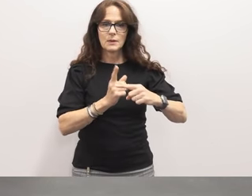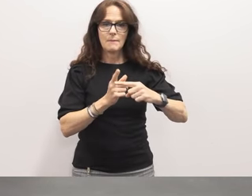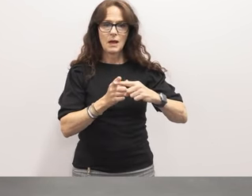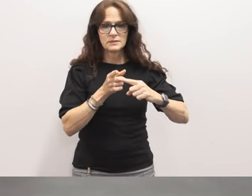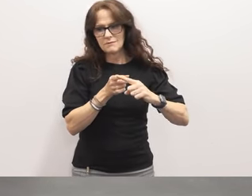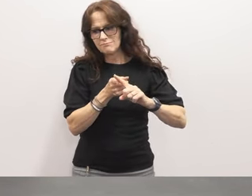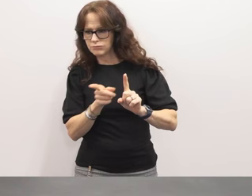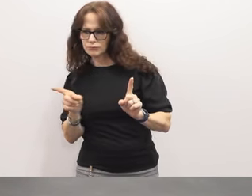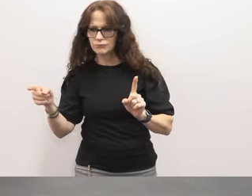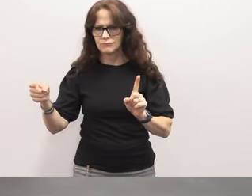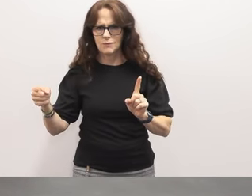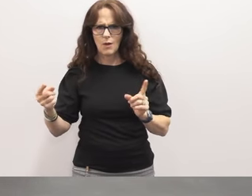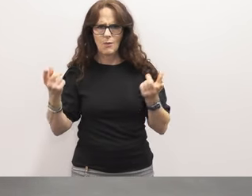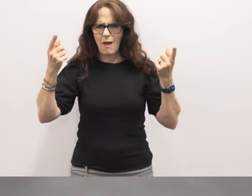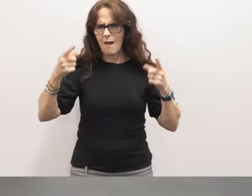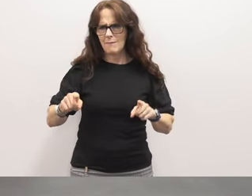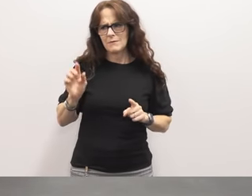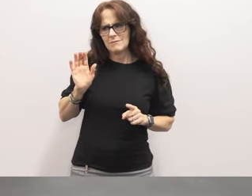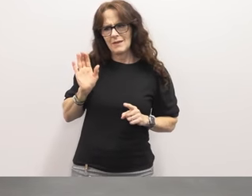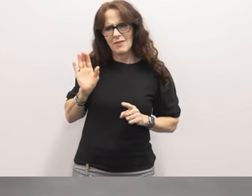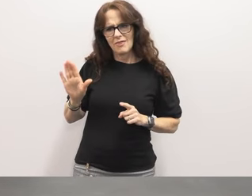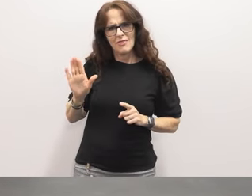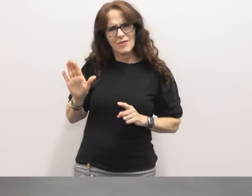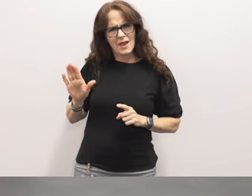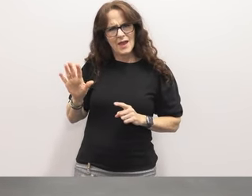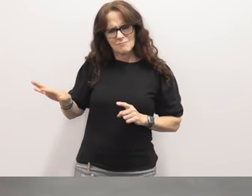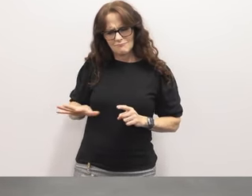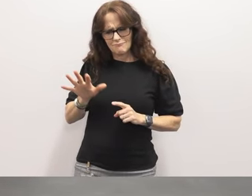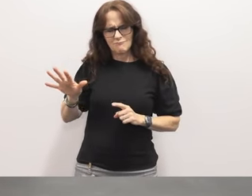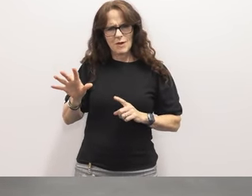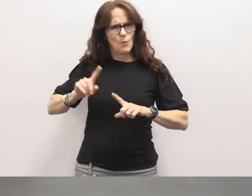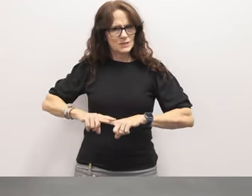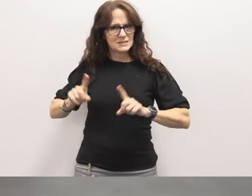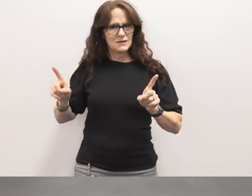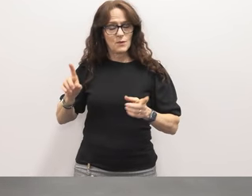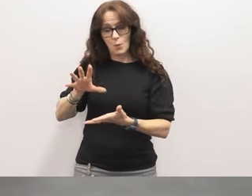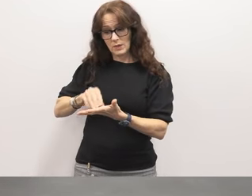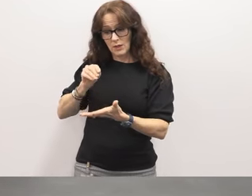What is it about their story that is different and what can we learn from that story?